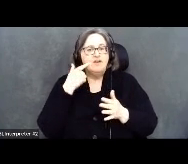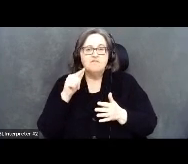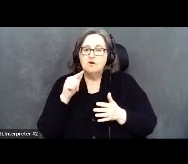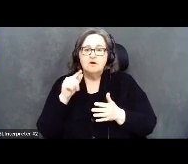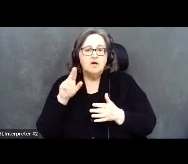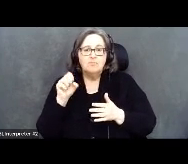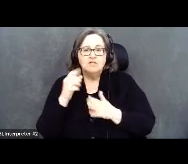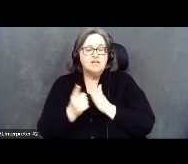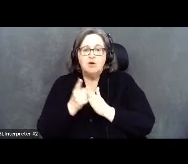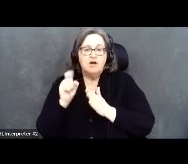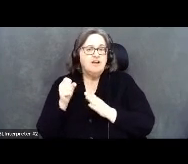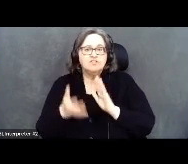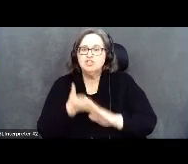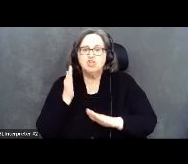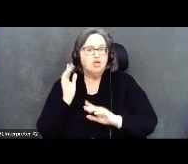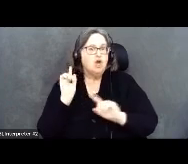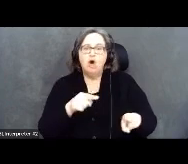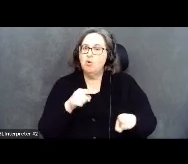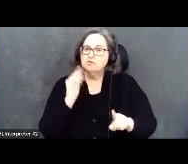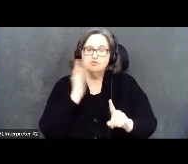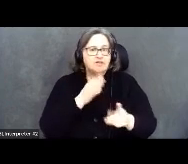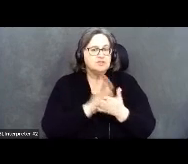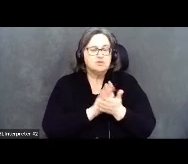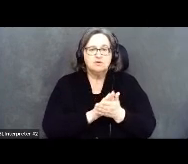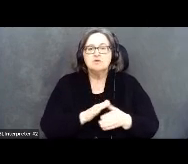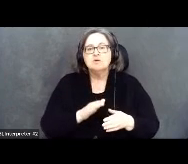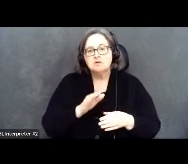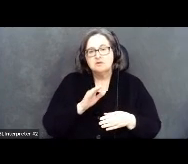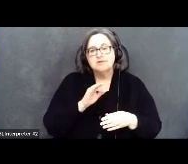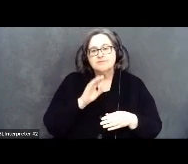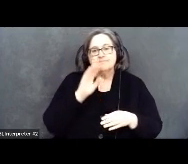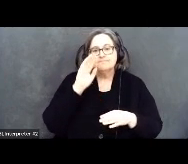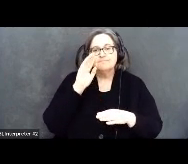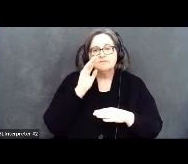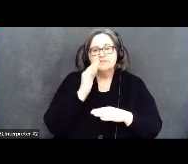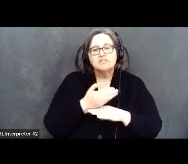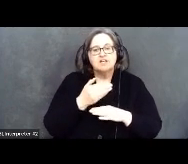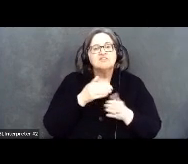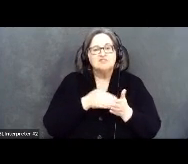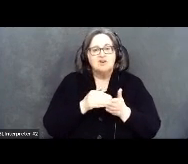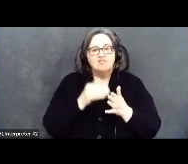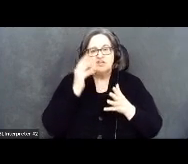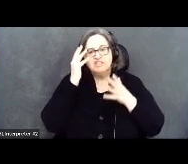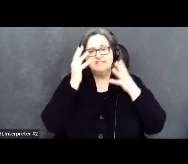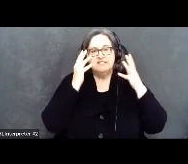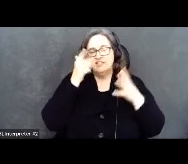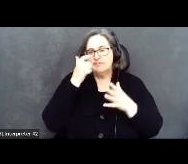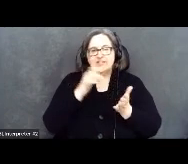I have to go. He does have frequent dizziness due to his medications. Next slide.